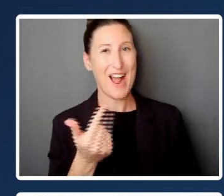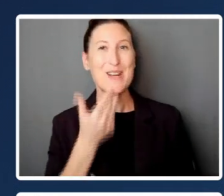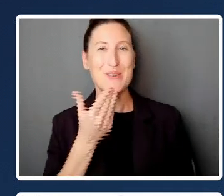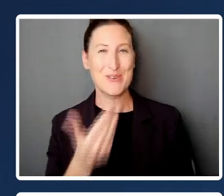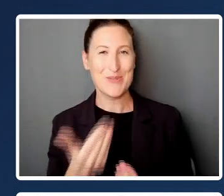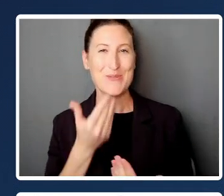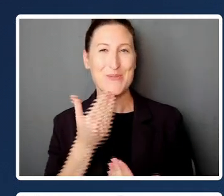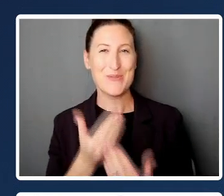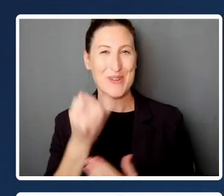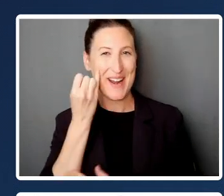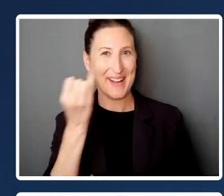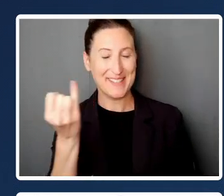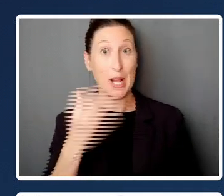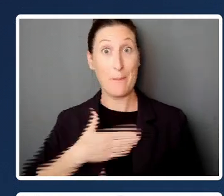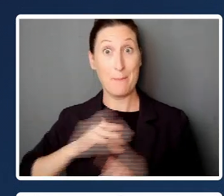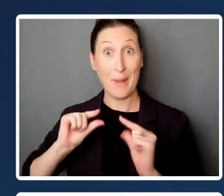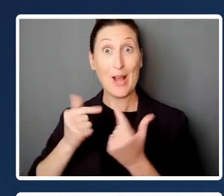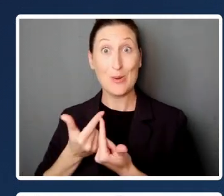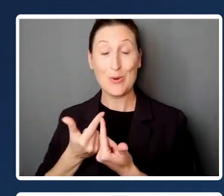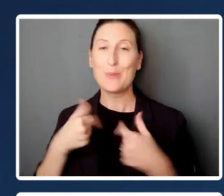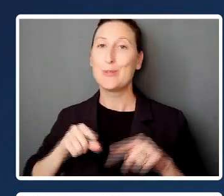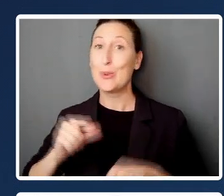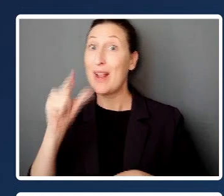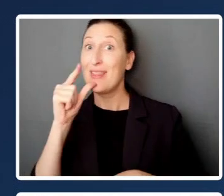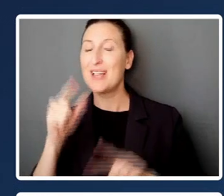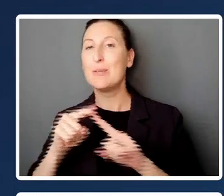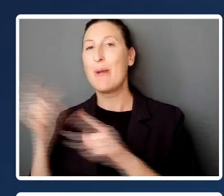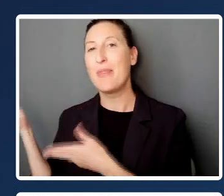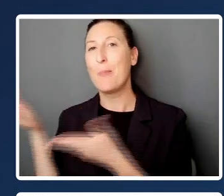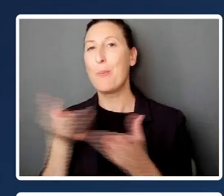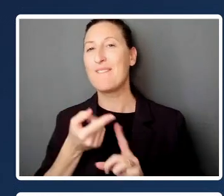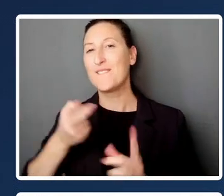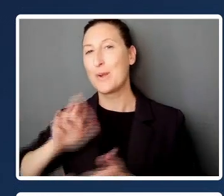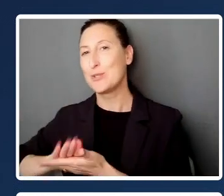but they brought lunches from school. So, that was also a nice sort of social time for them to have